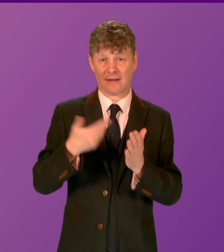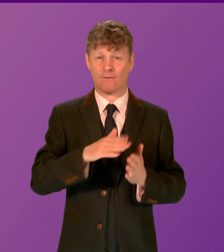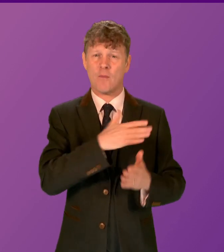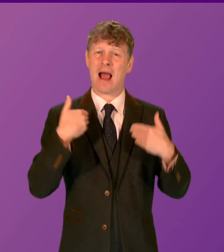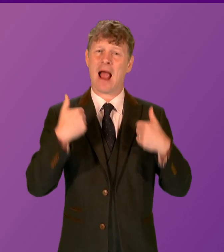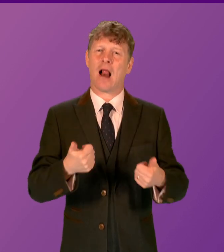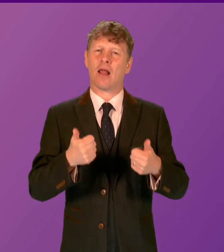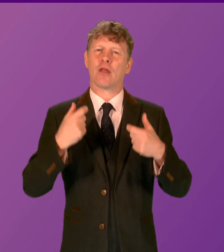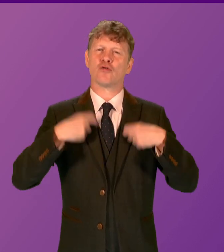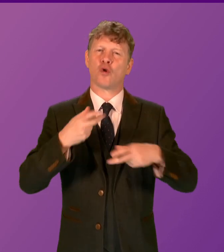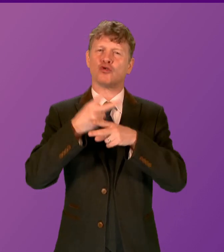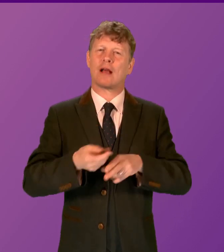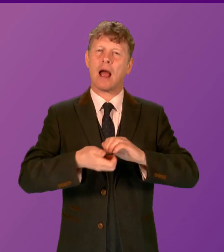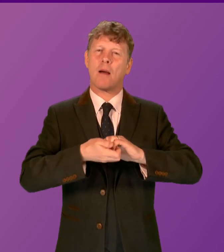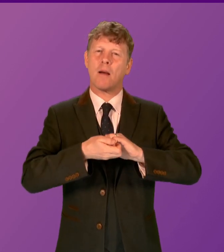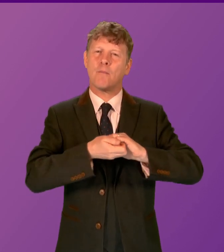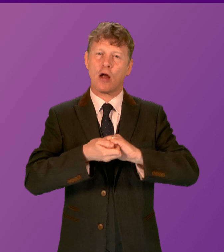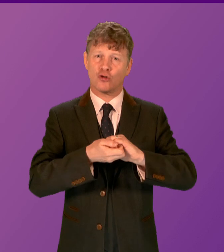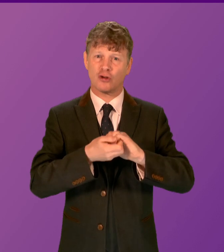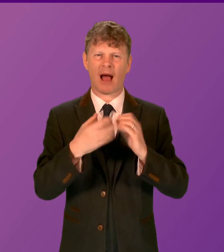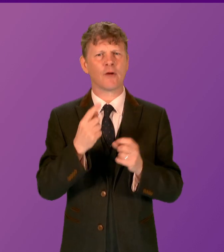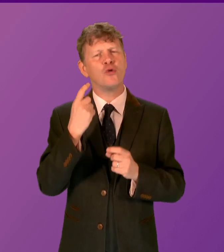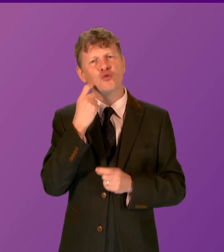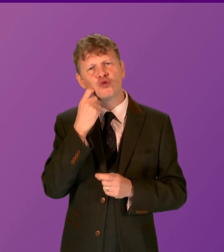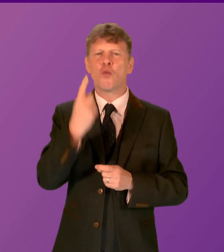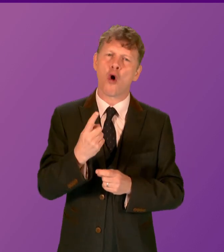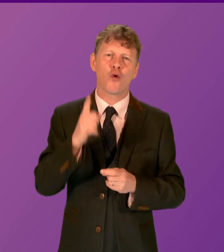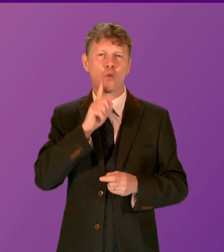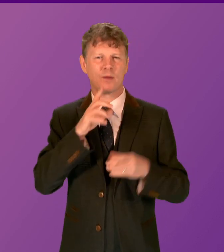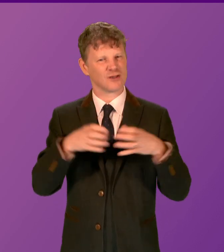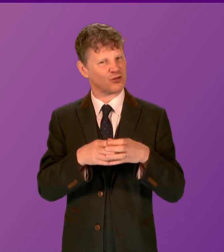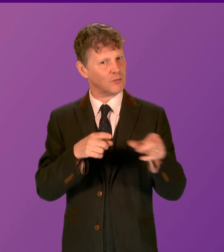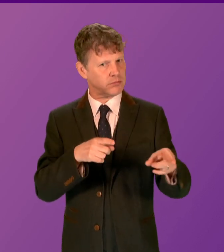There is tomorrow’s women Glasgow, a community-based service for women who are involved in the